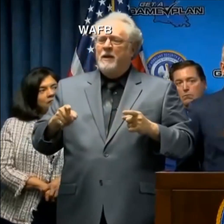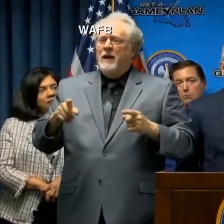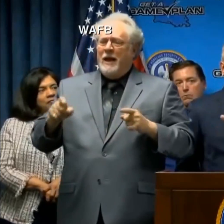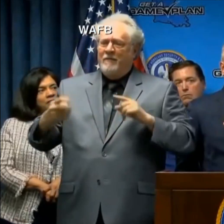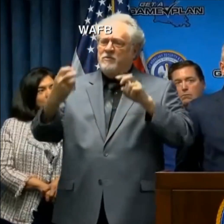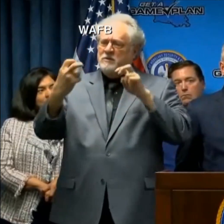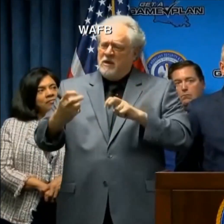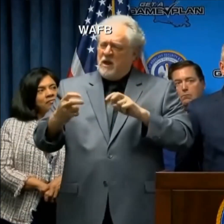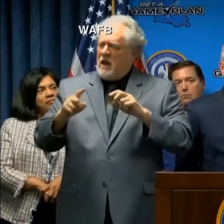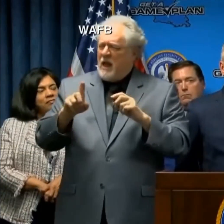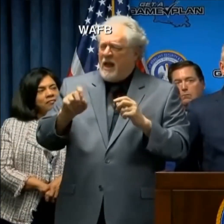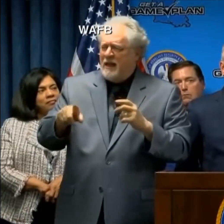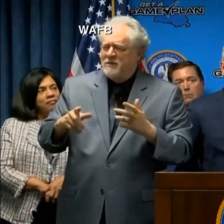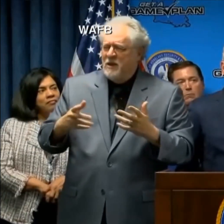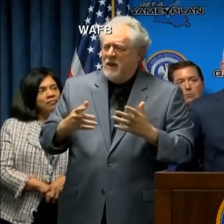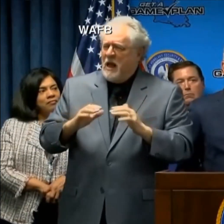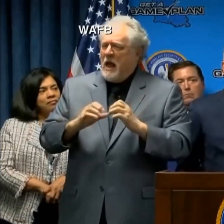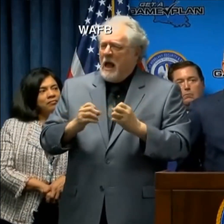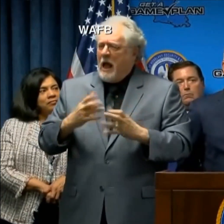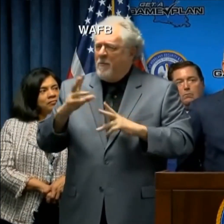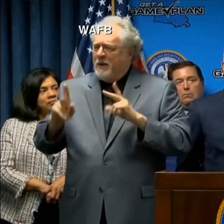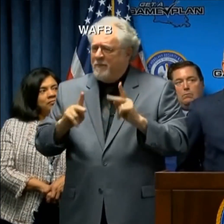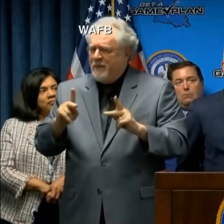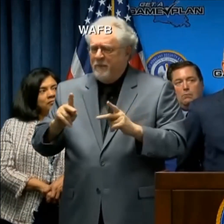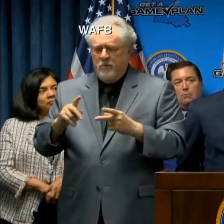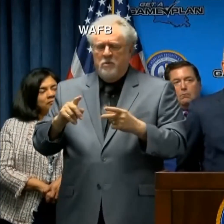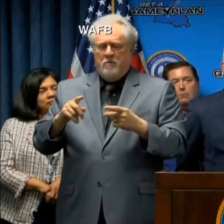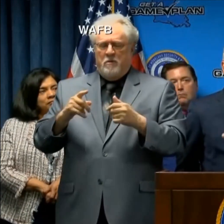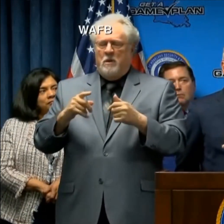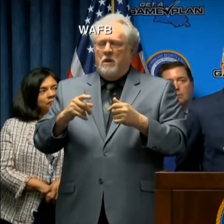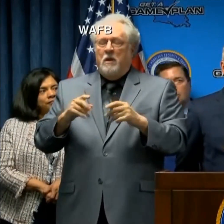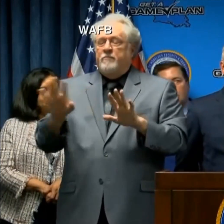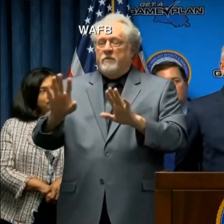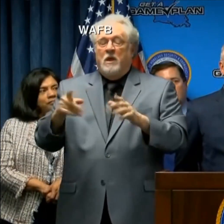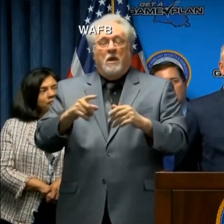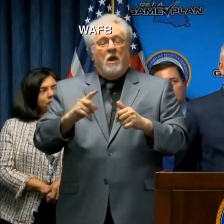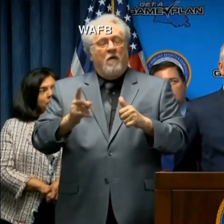ask about you know how many people first of all when were you first symptomatic